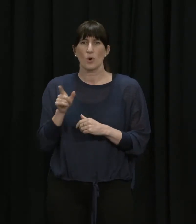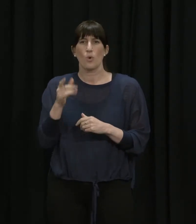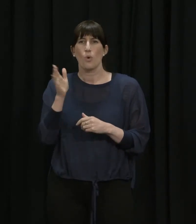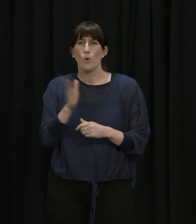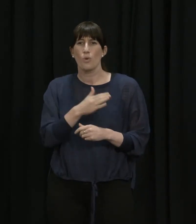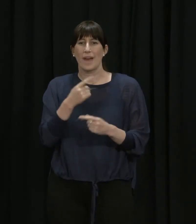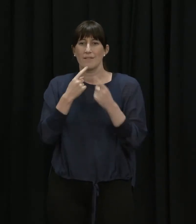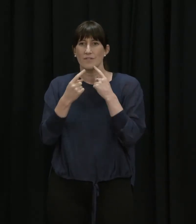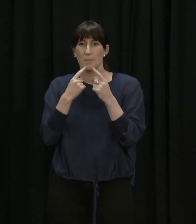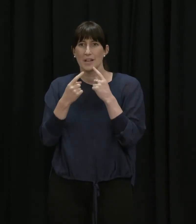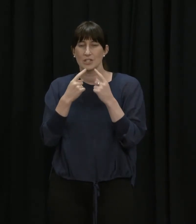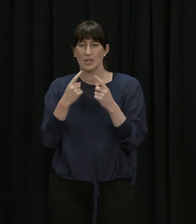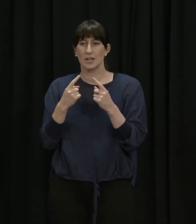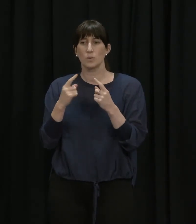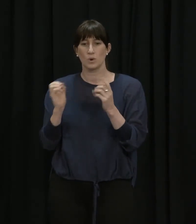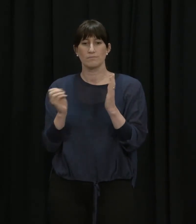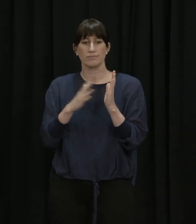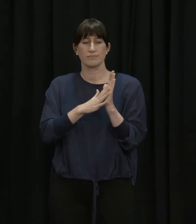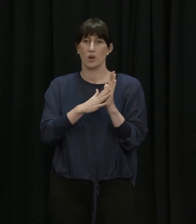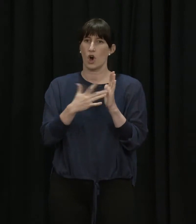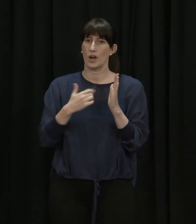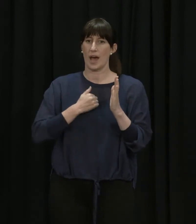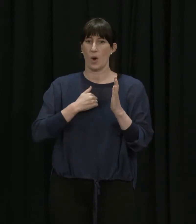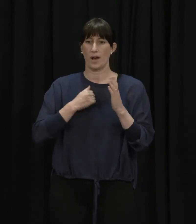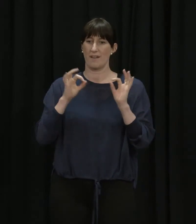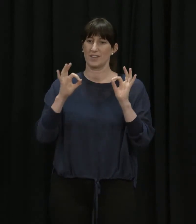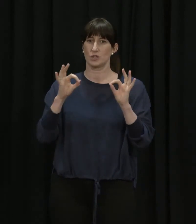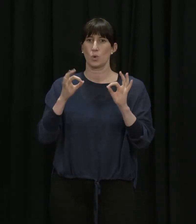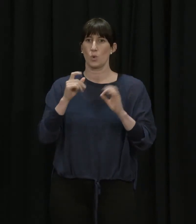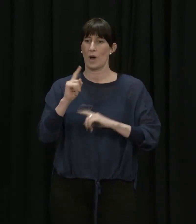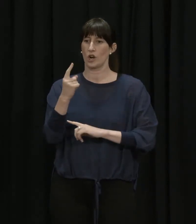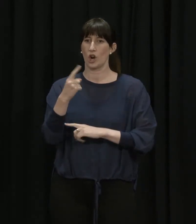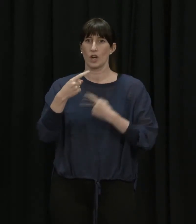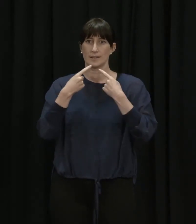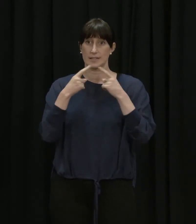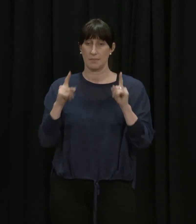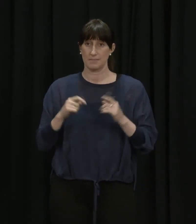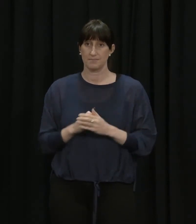isolation and details about those cases as well as other details with key numbers from